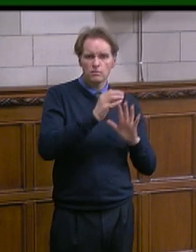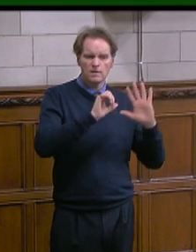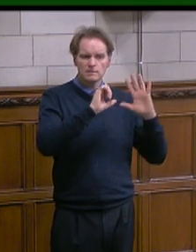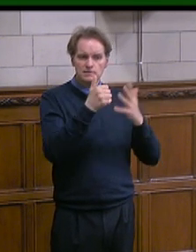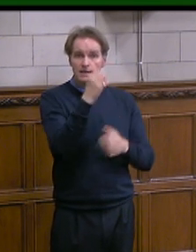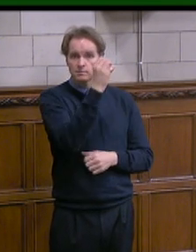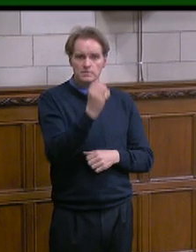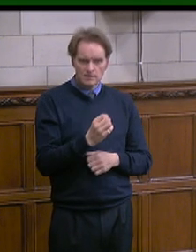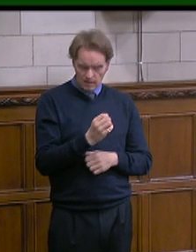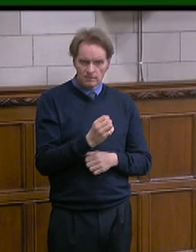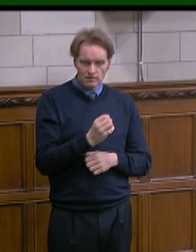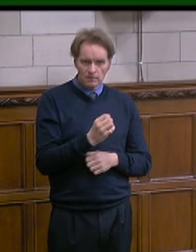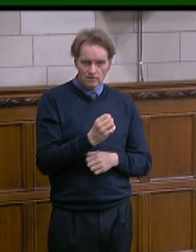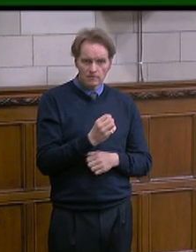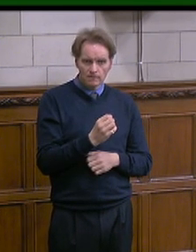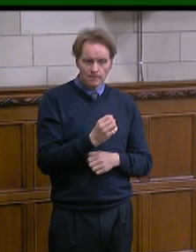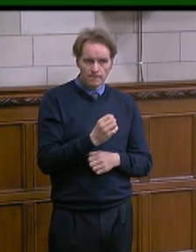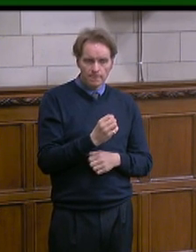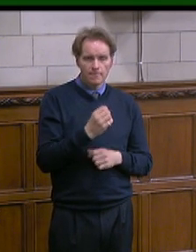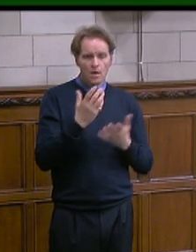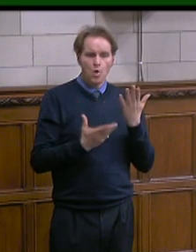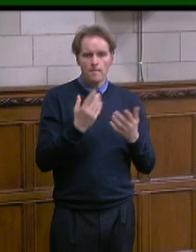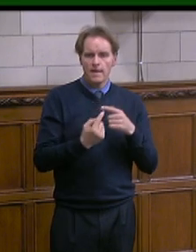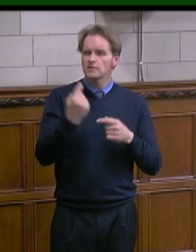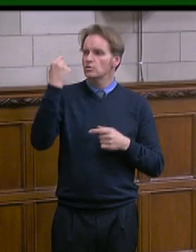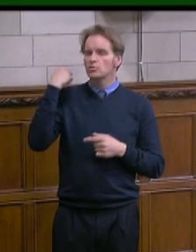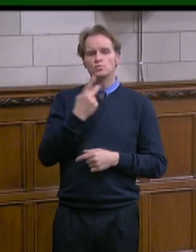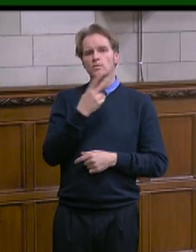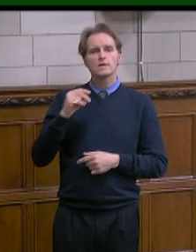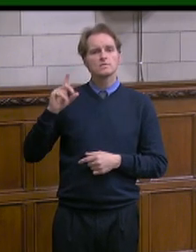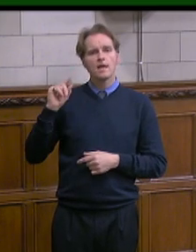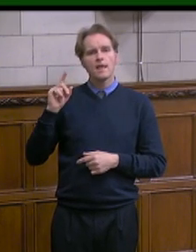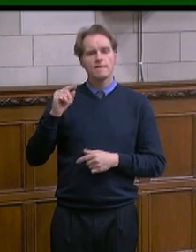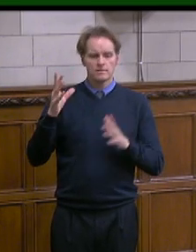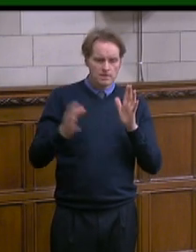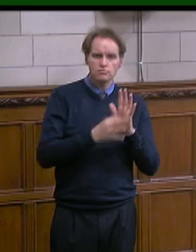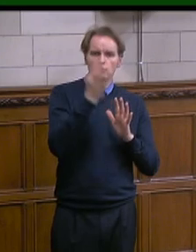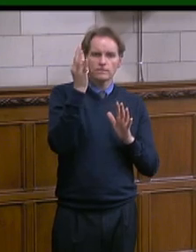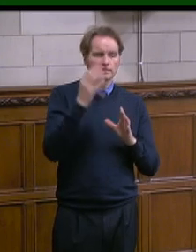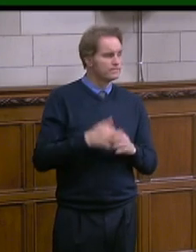with passes at C or above in 2011. We are very proud of that improvement.